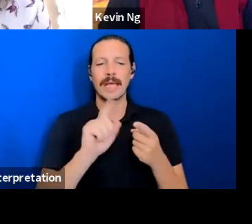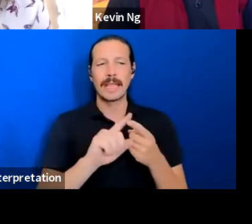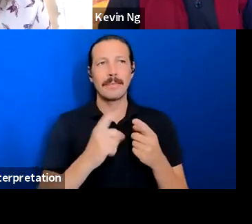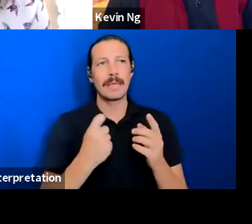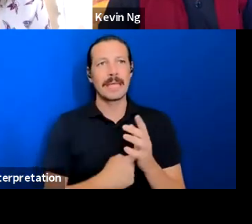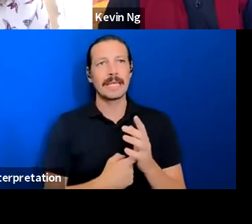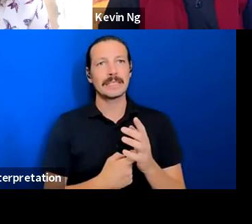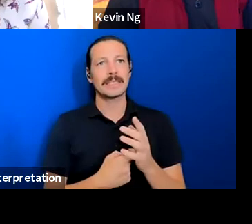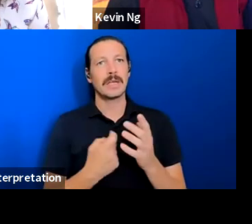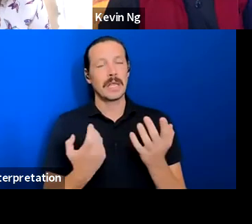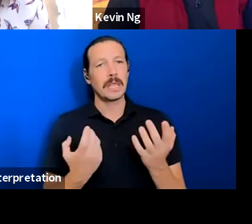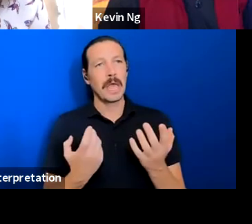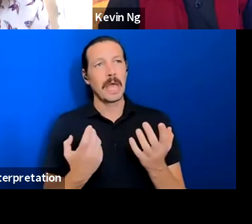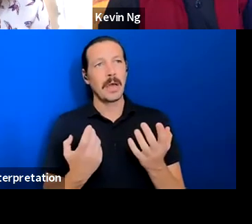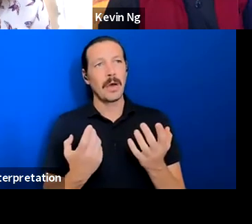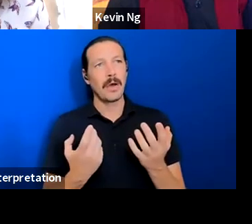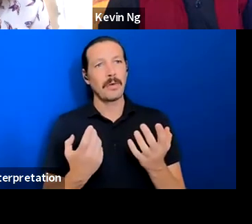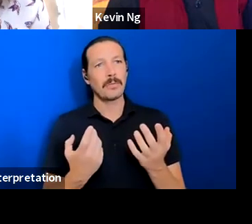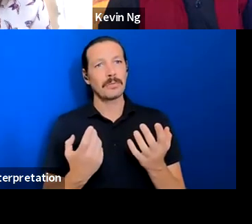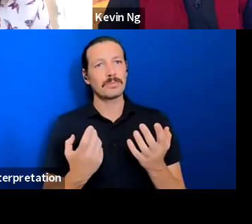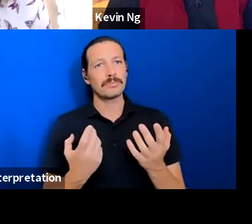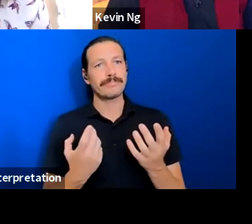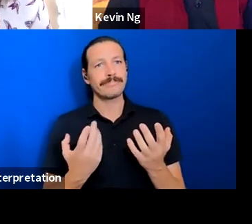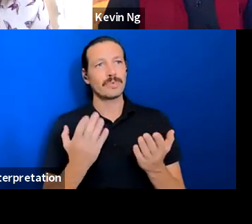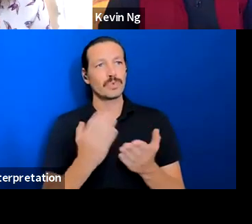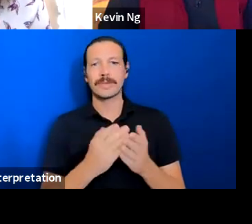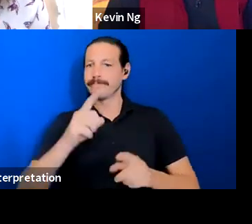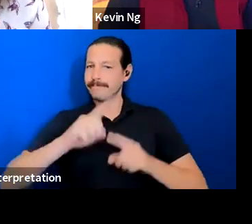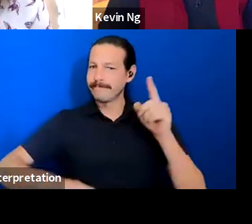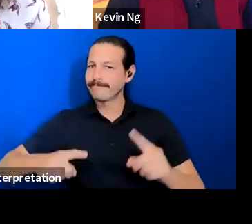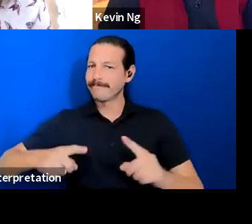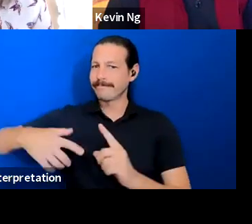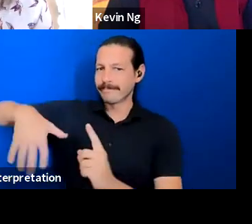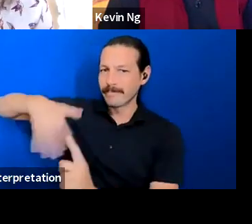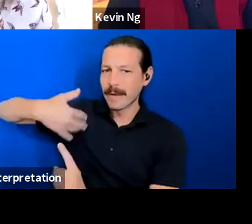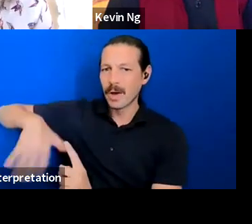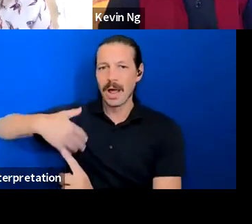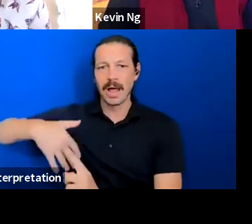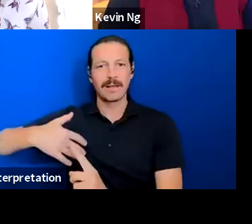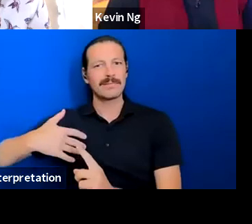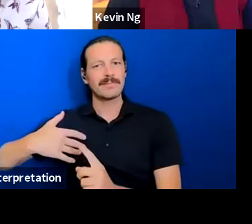from just one place, you know, there's a cultural place, there's a multi cultural place, there's a